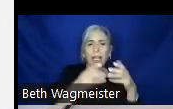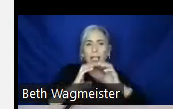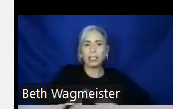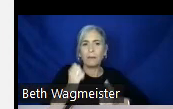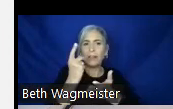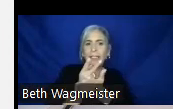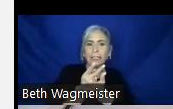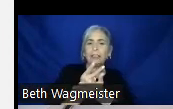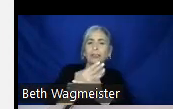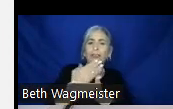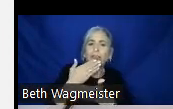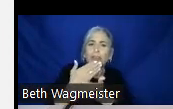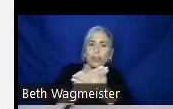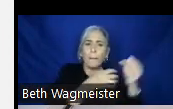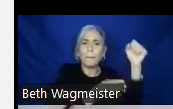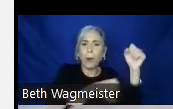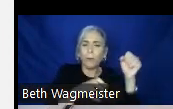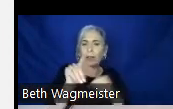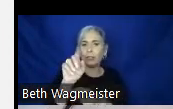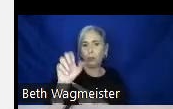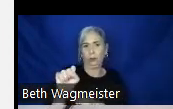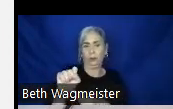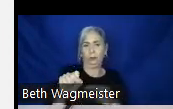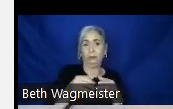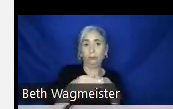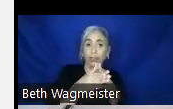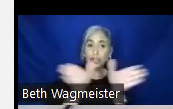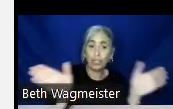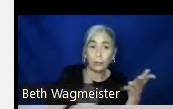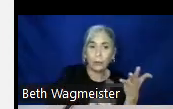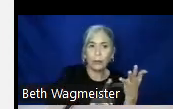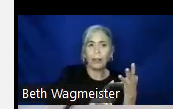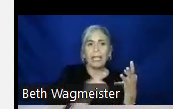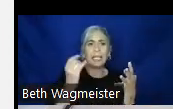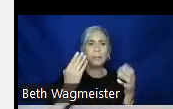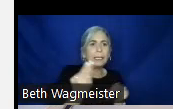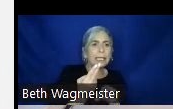good tools for that. In general, if you do accessibility, it is easier, cheaper, better,